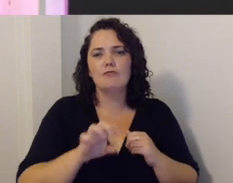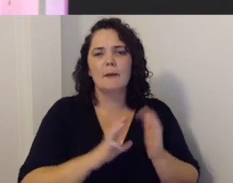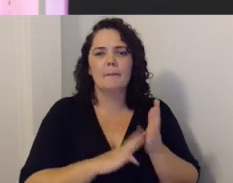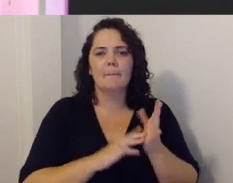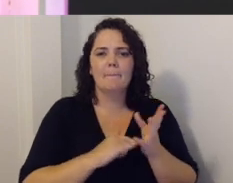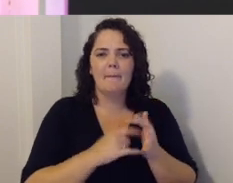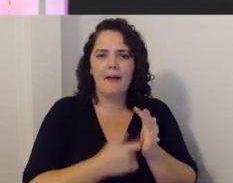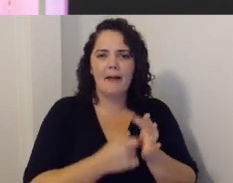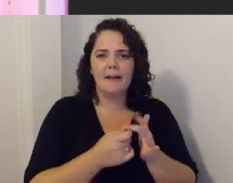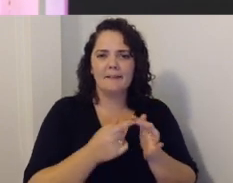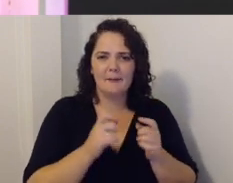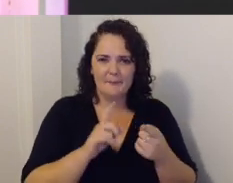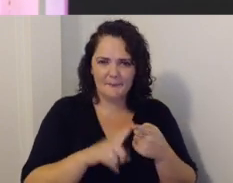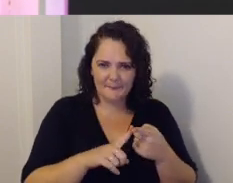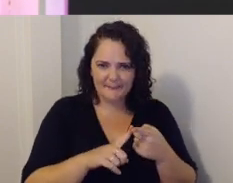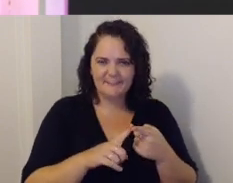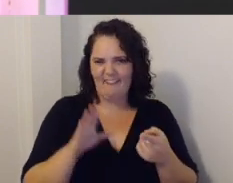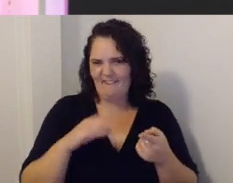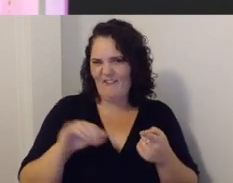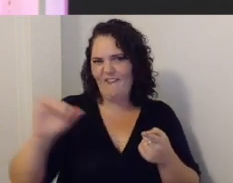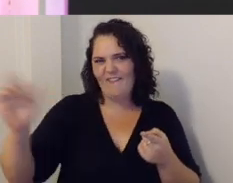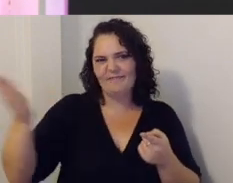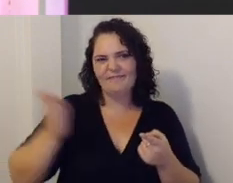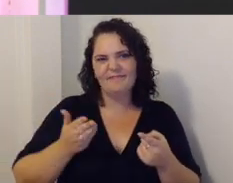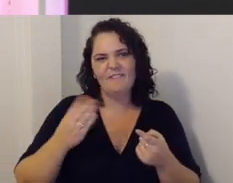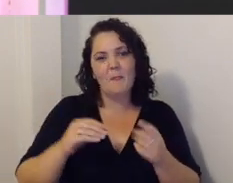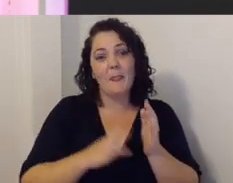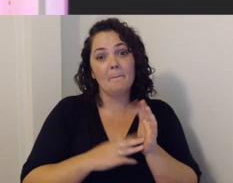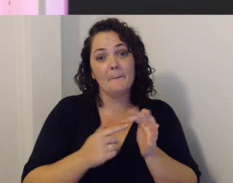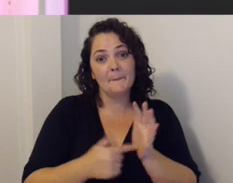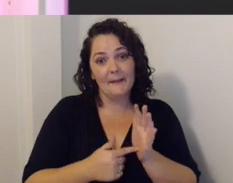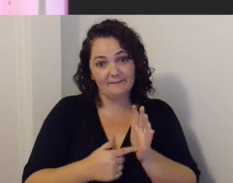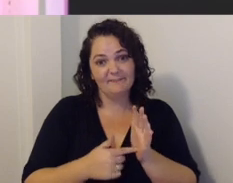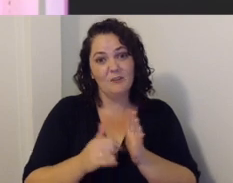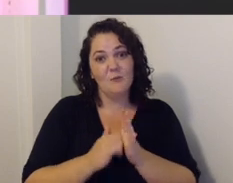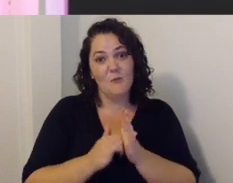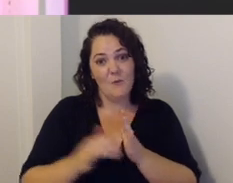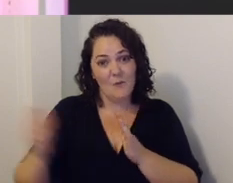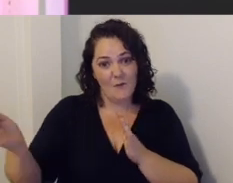at uh at the Gallery of Modern Art. I'll be doing of course another Draw Along, virtual Draw Along